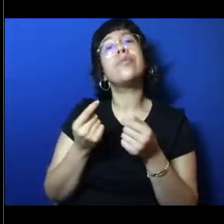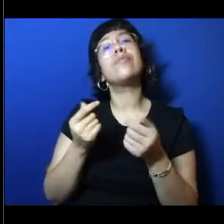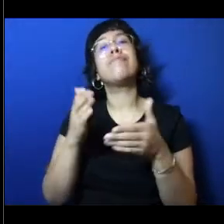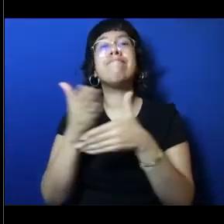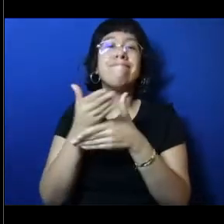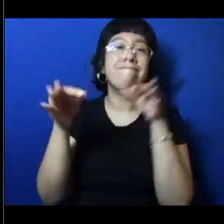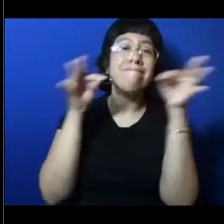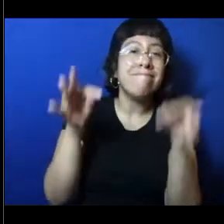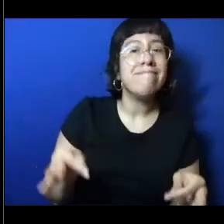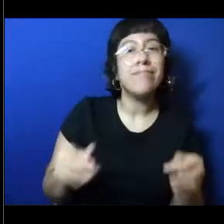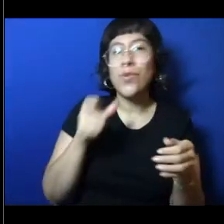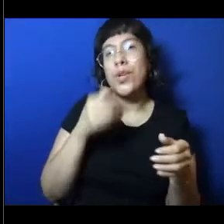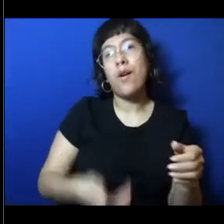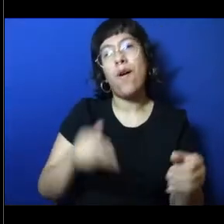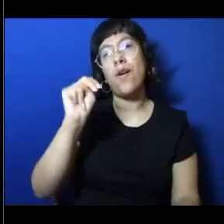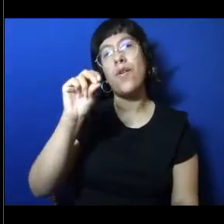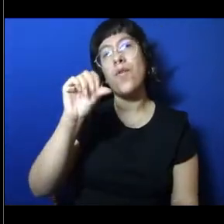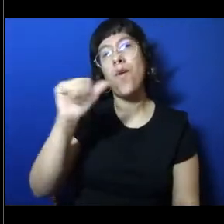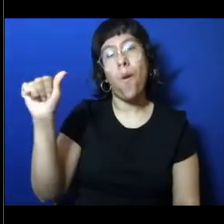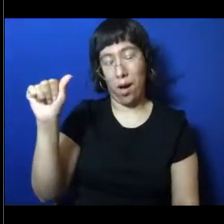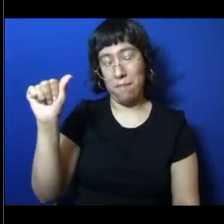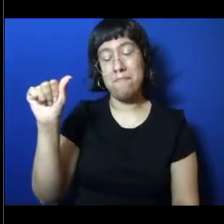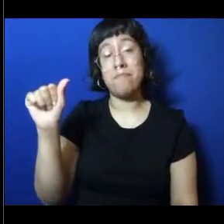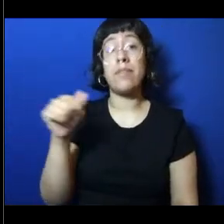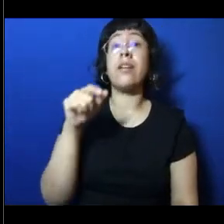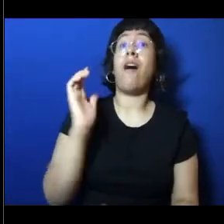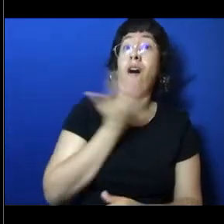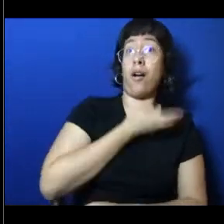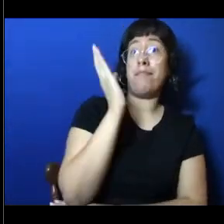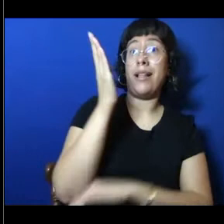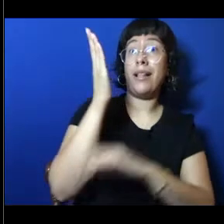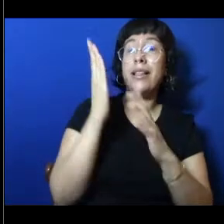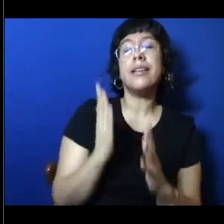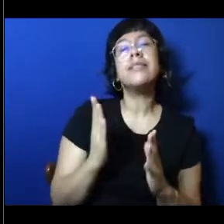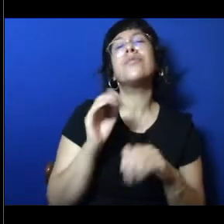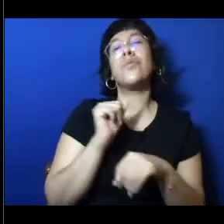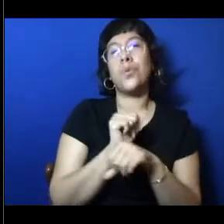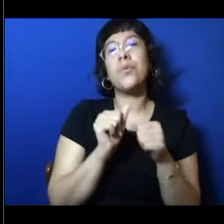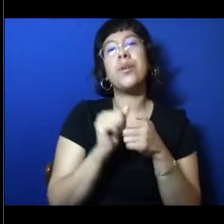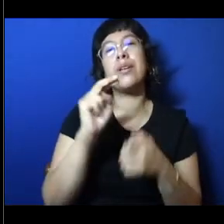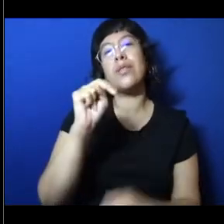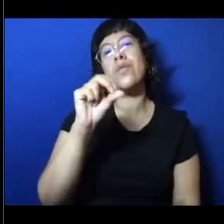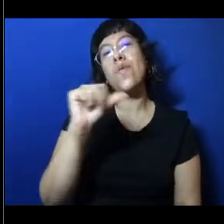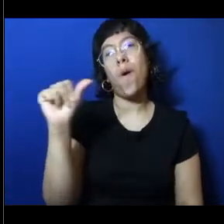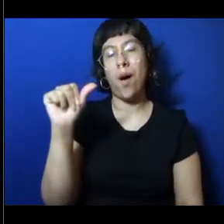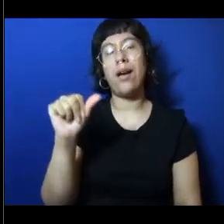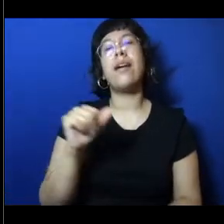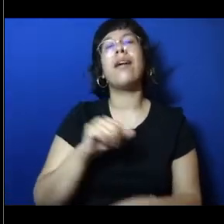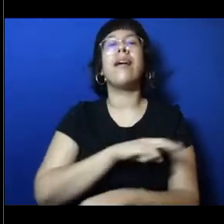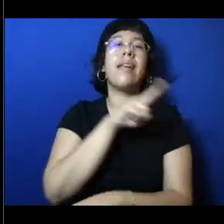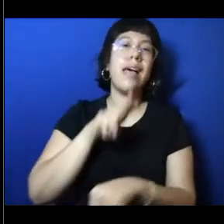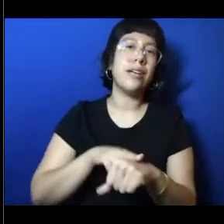All of our speakers work for some part of NOAA. The National Oceanic and Atmospheric Administration.